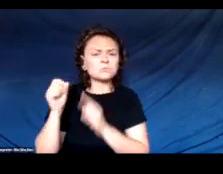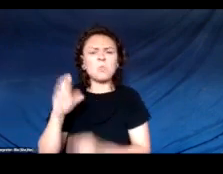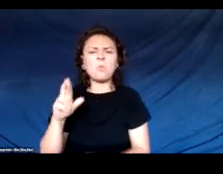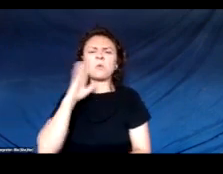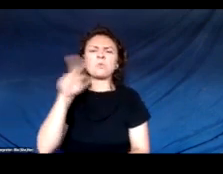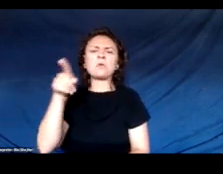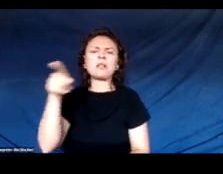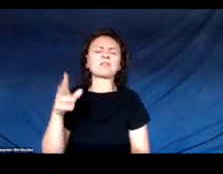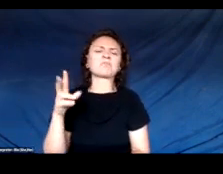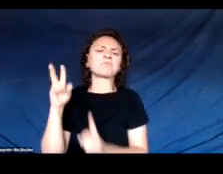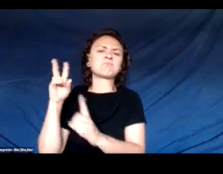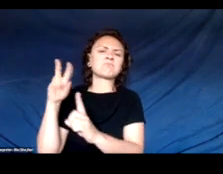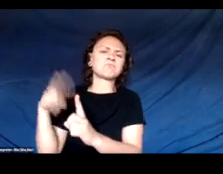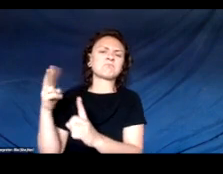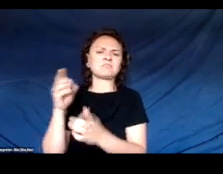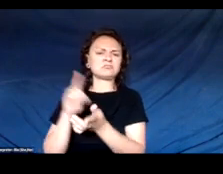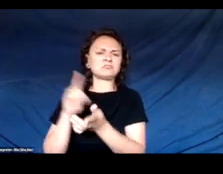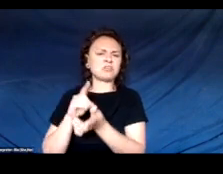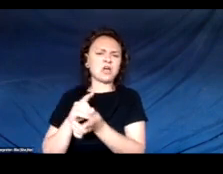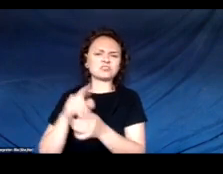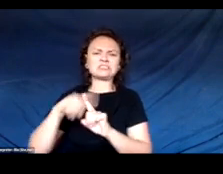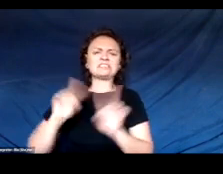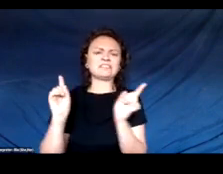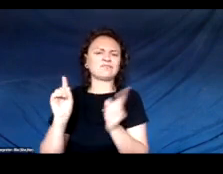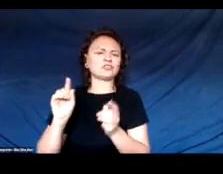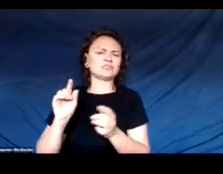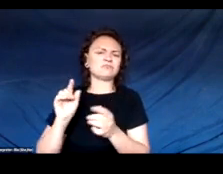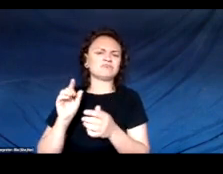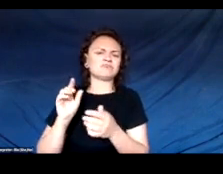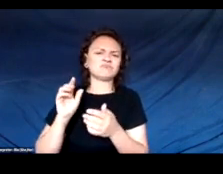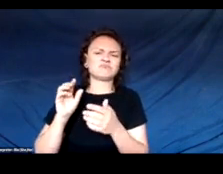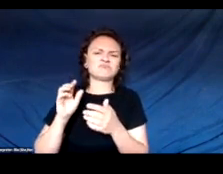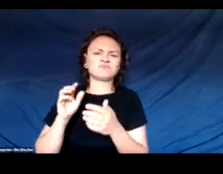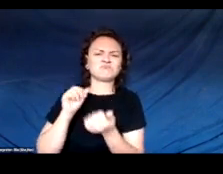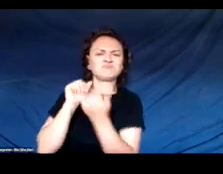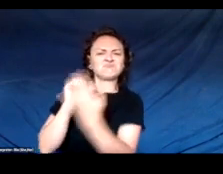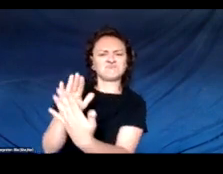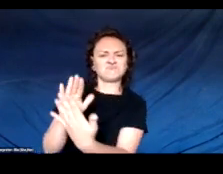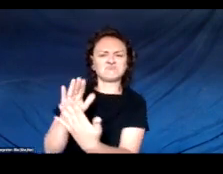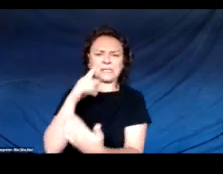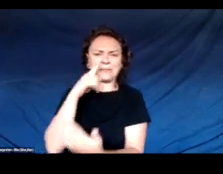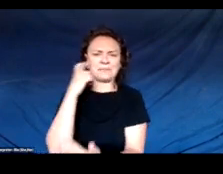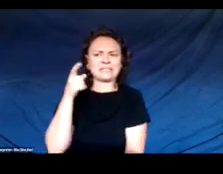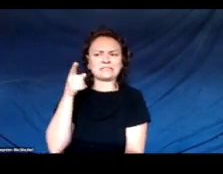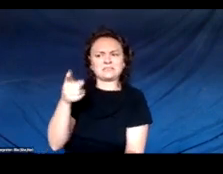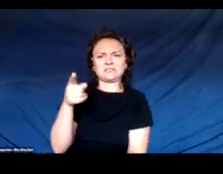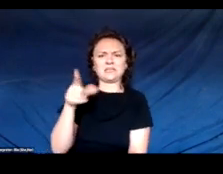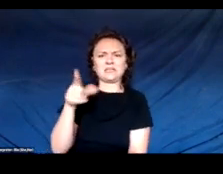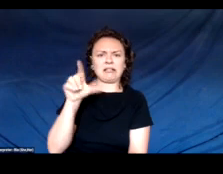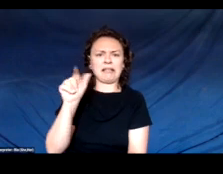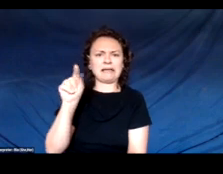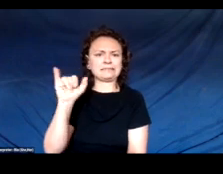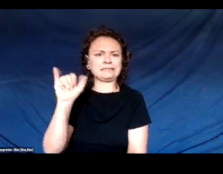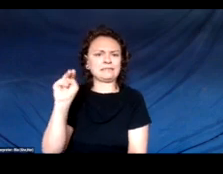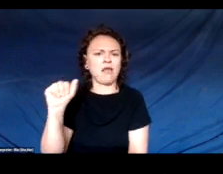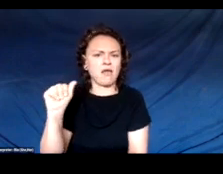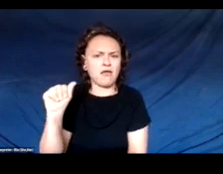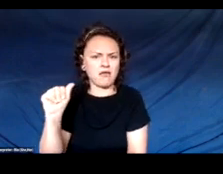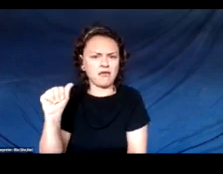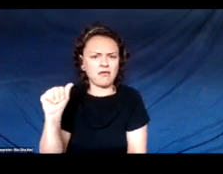You know differently. Because she's Latina, she doesn't. The accent.